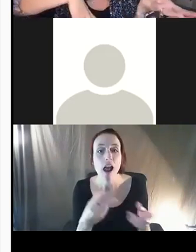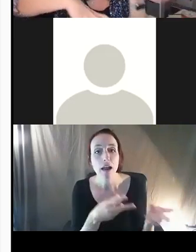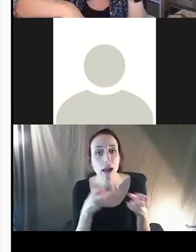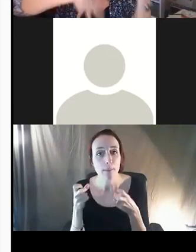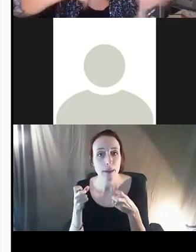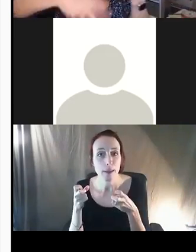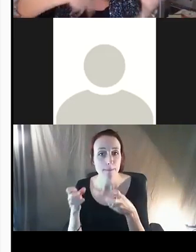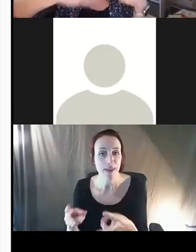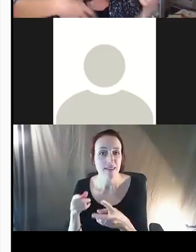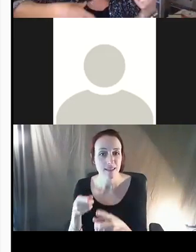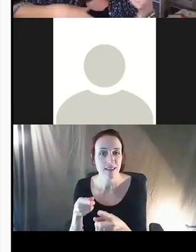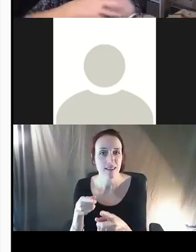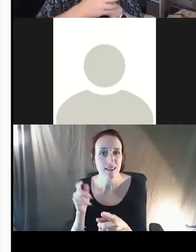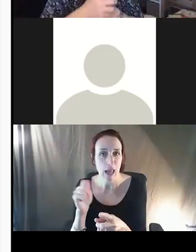in, and then I will edit.